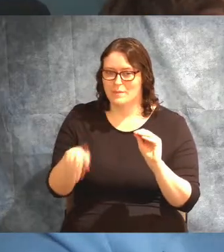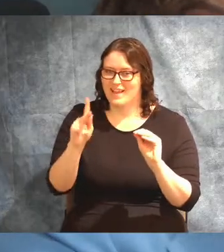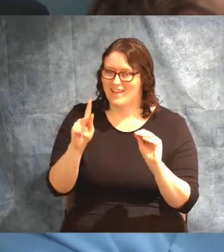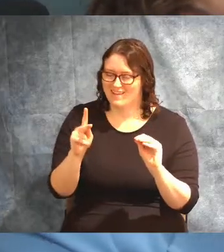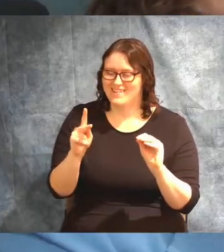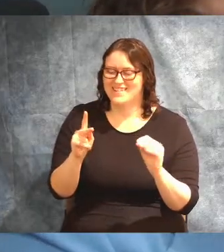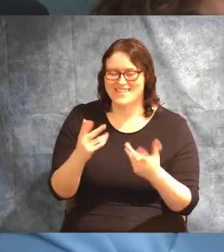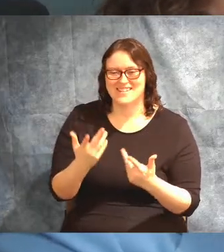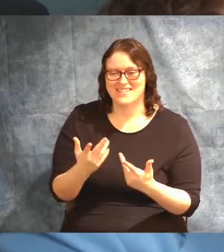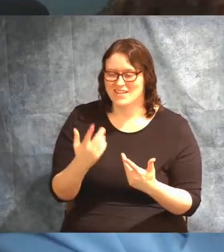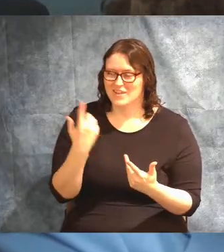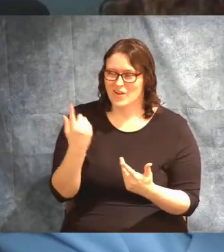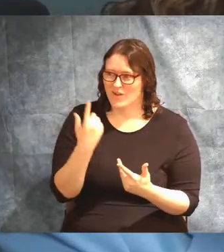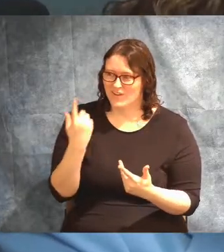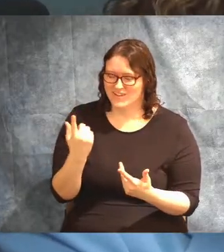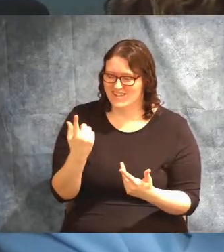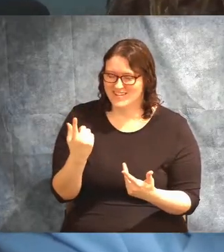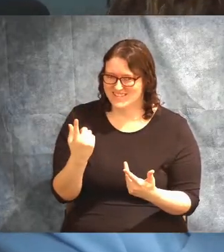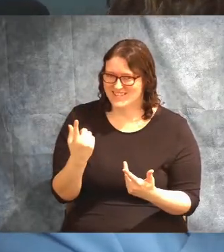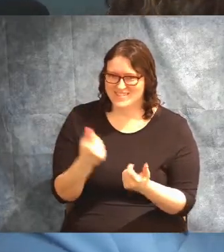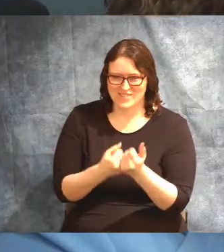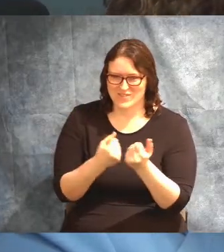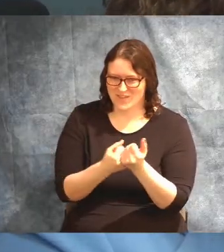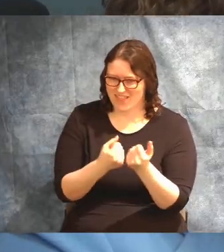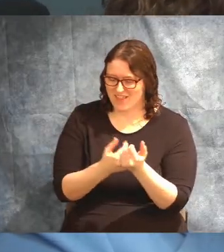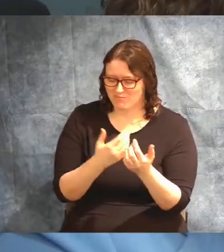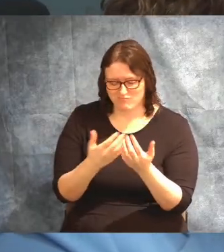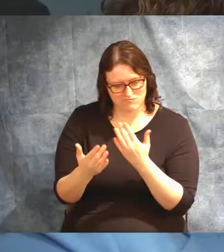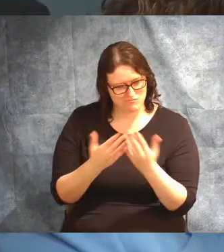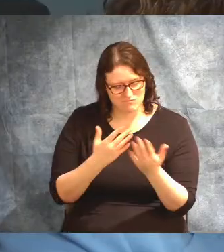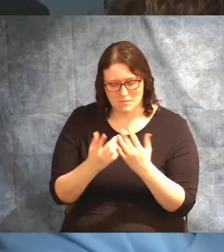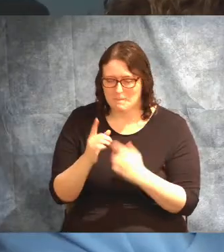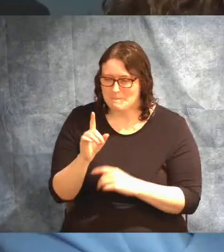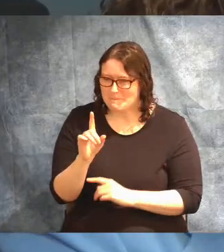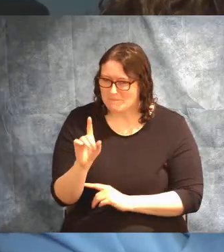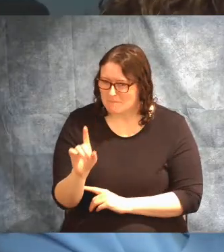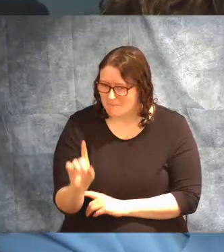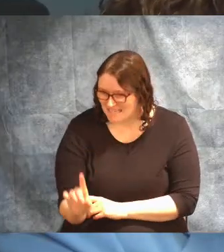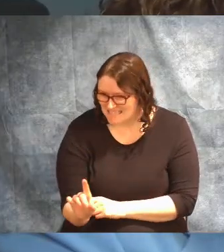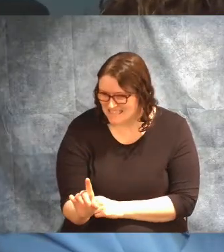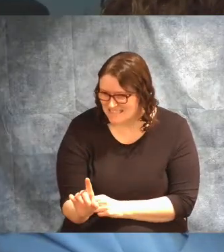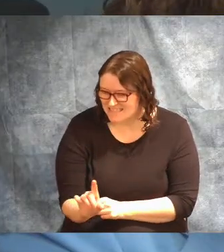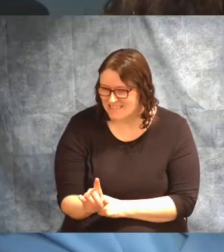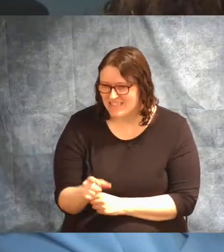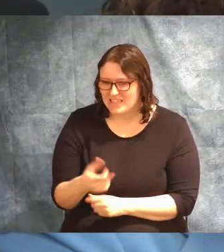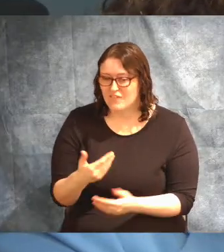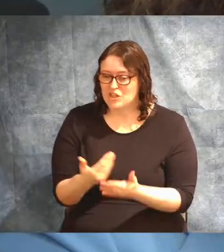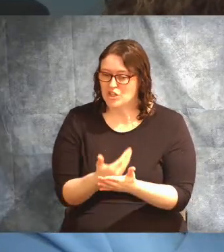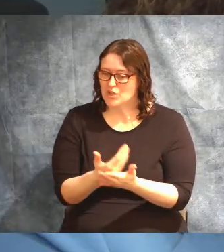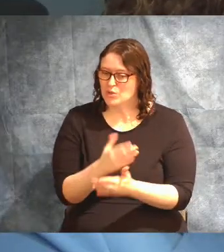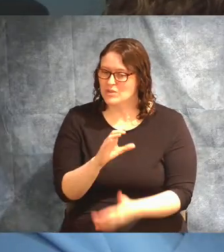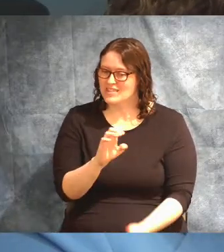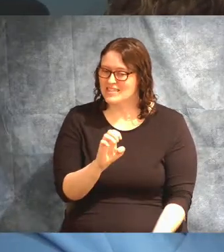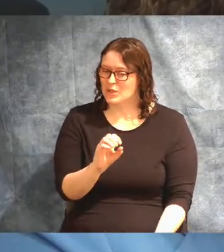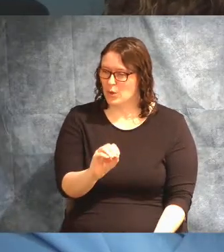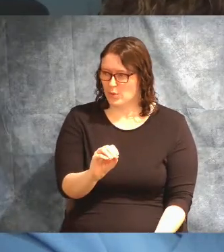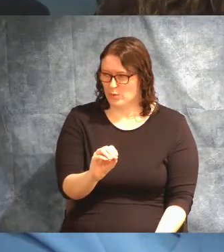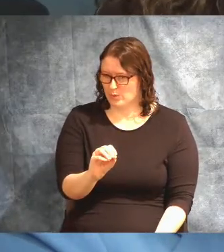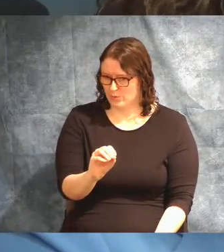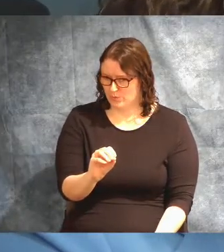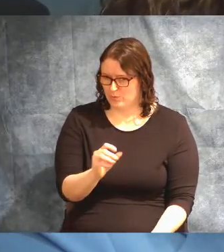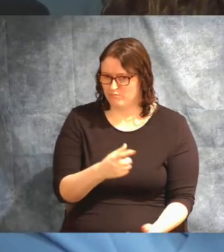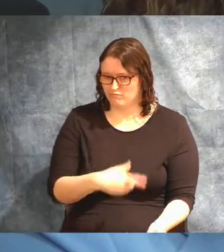have always been a major supporter of that, but I wanted to they have a new CEO now and I'm not